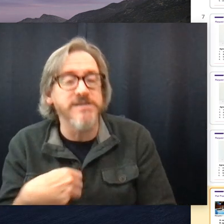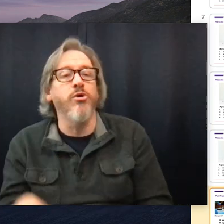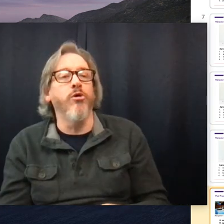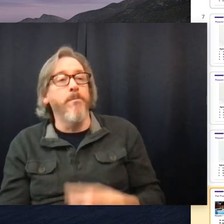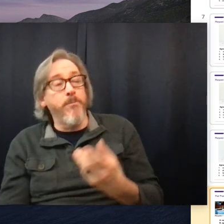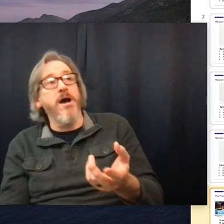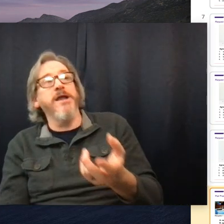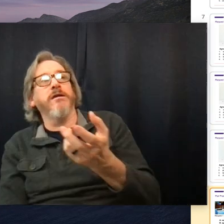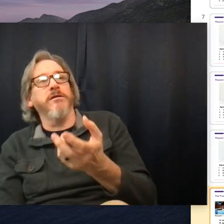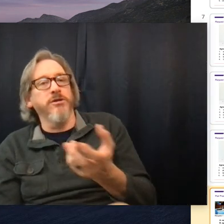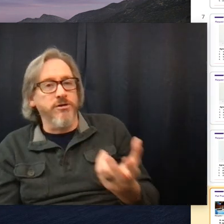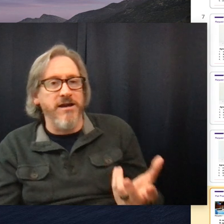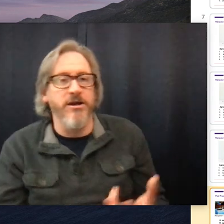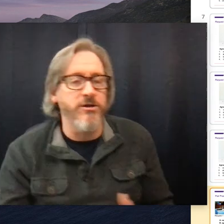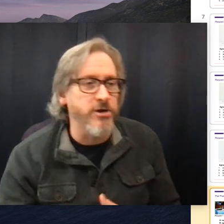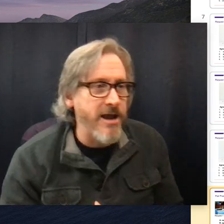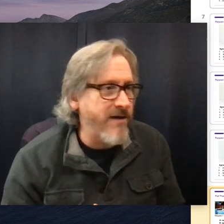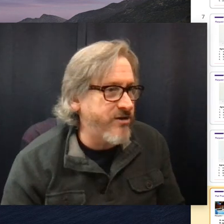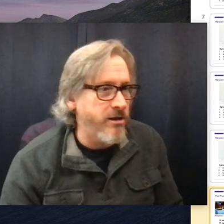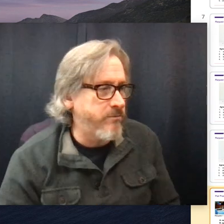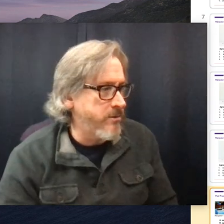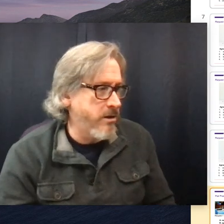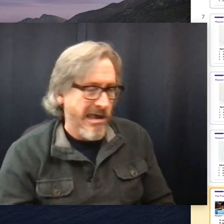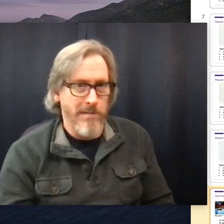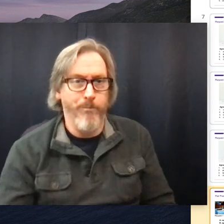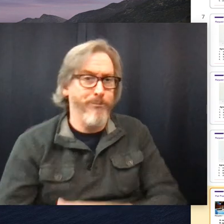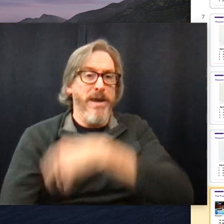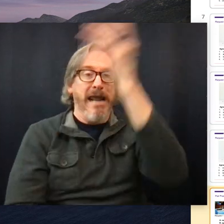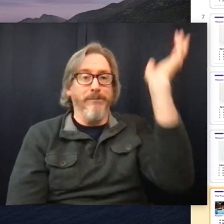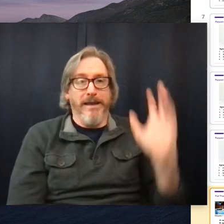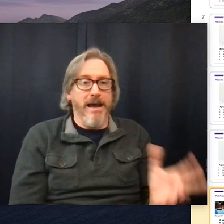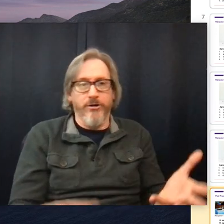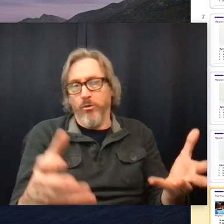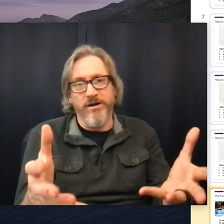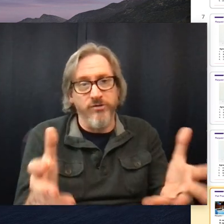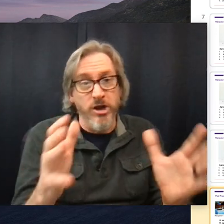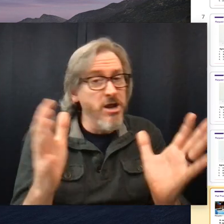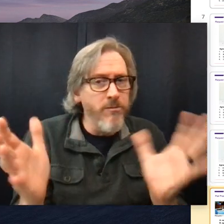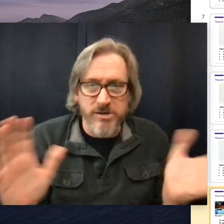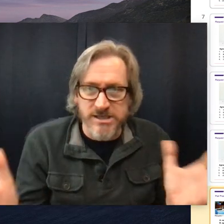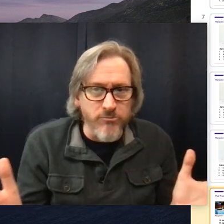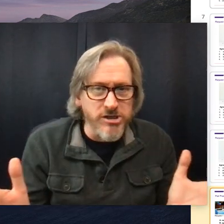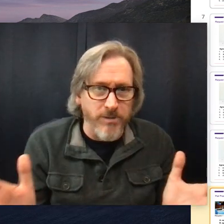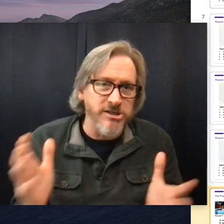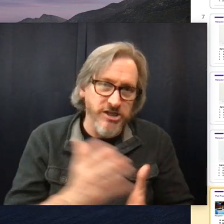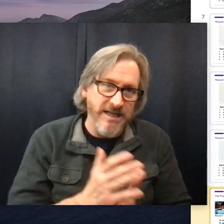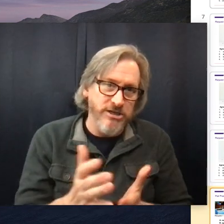this or but you're you're going to have to pay me I don't know whatever some response to each